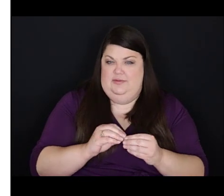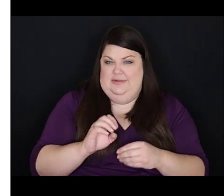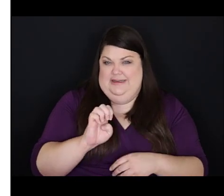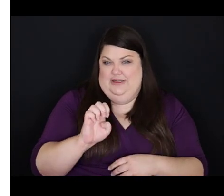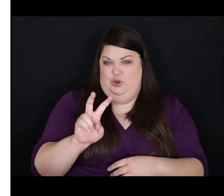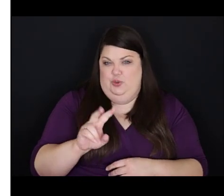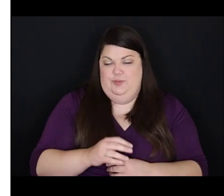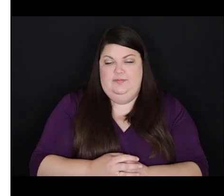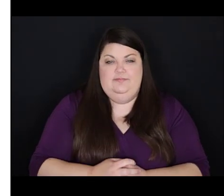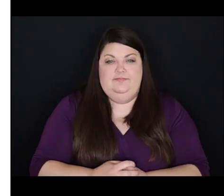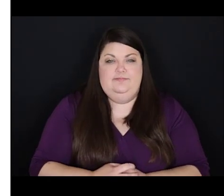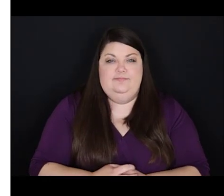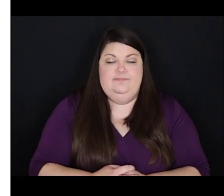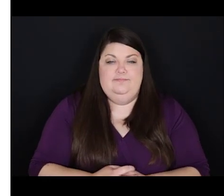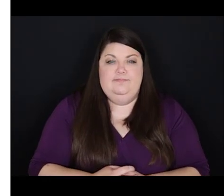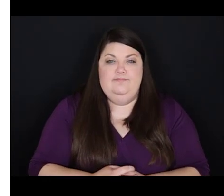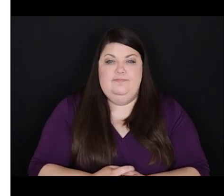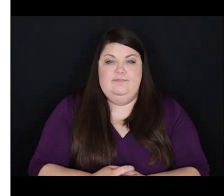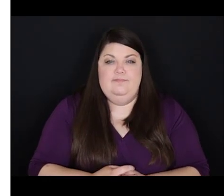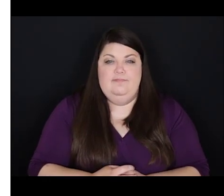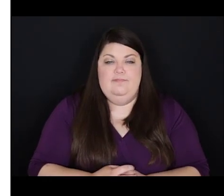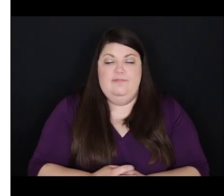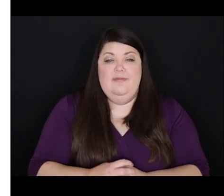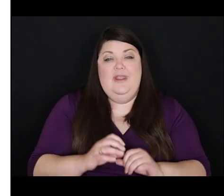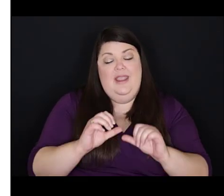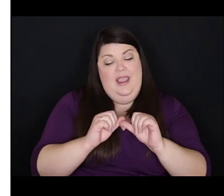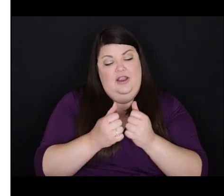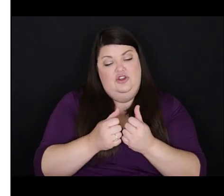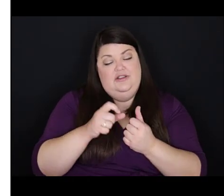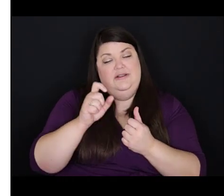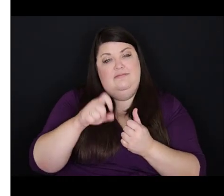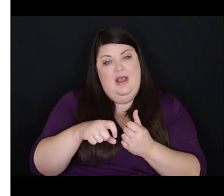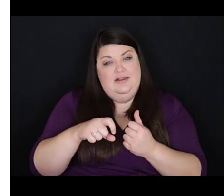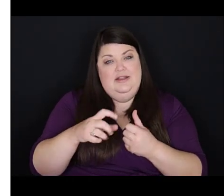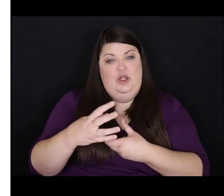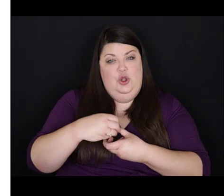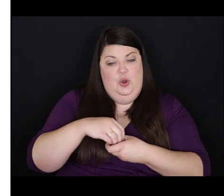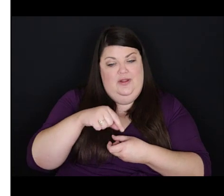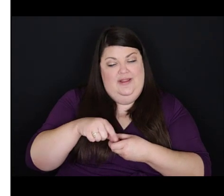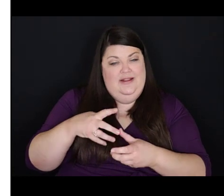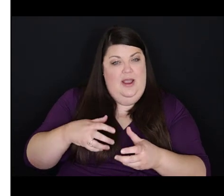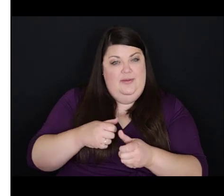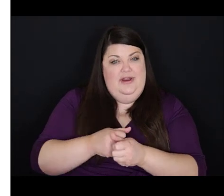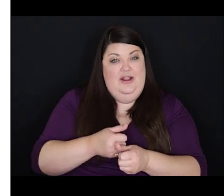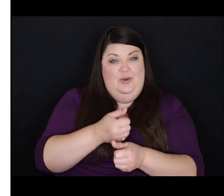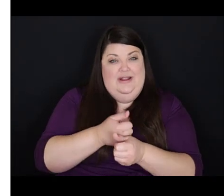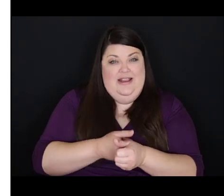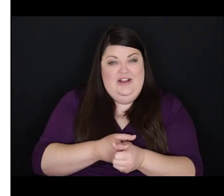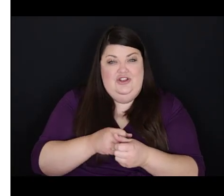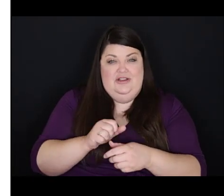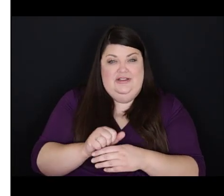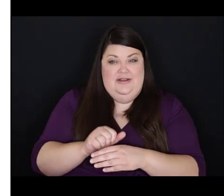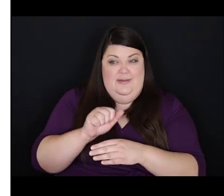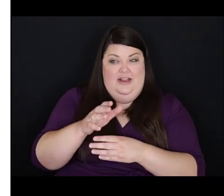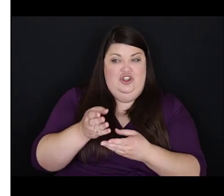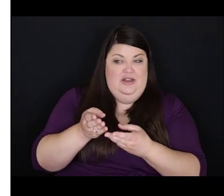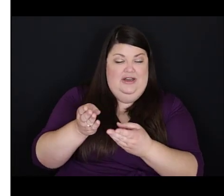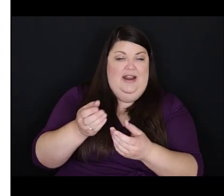Agencies must include these updates with each submission (every four years) and modification